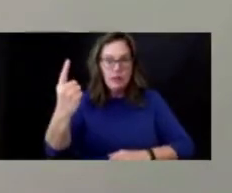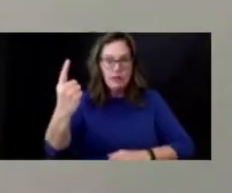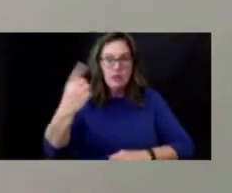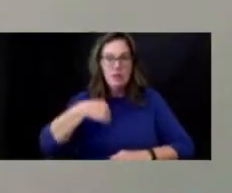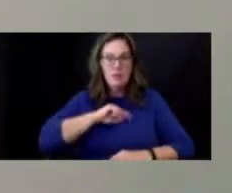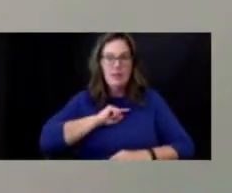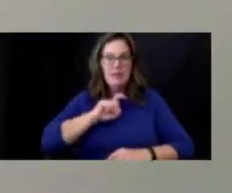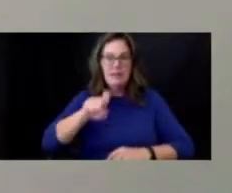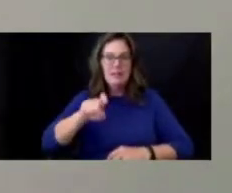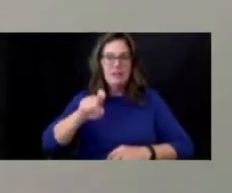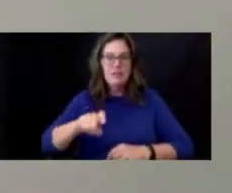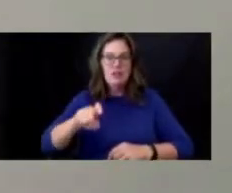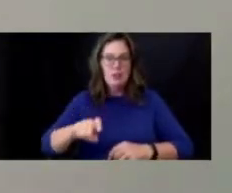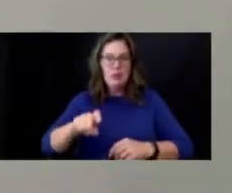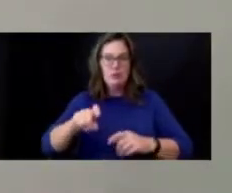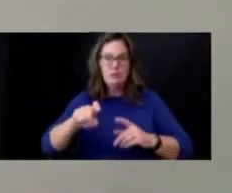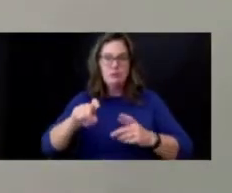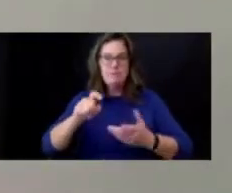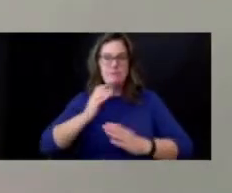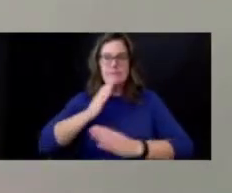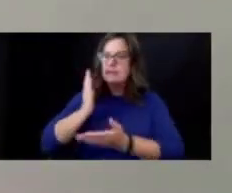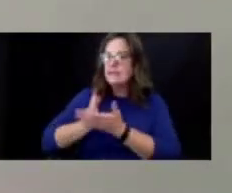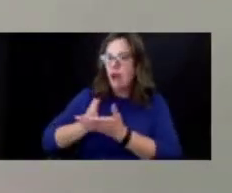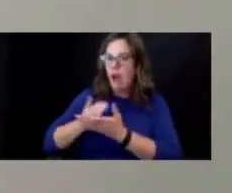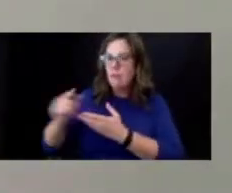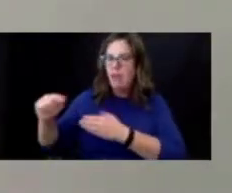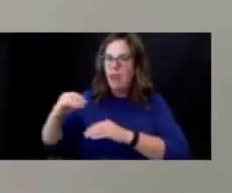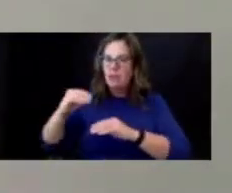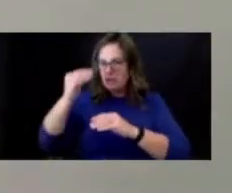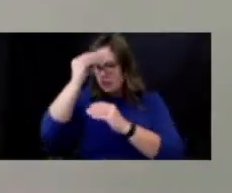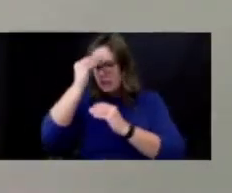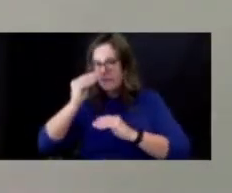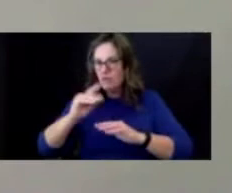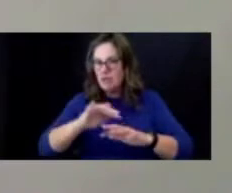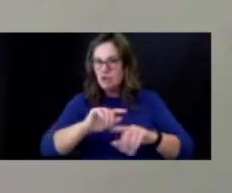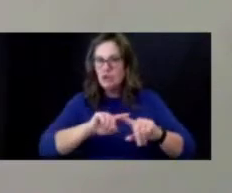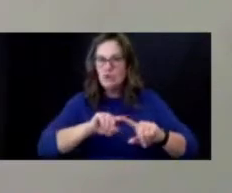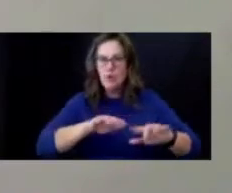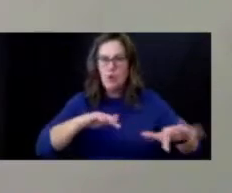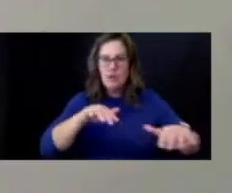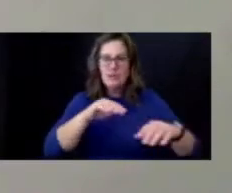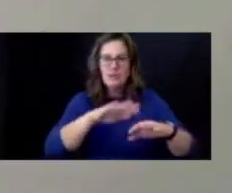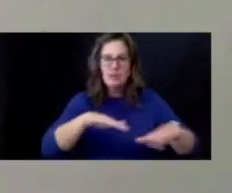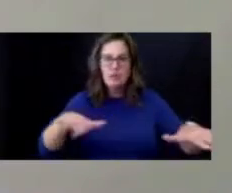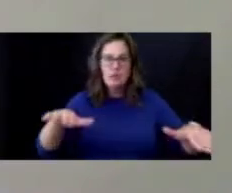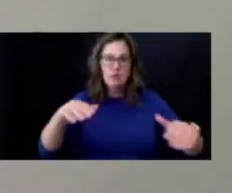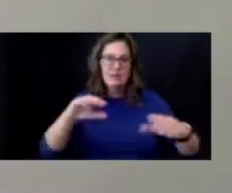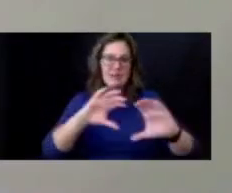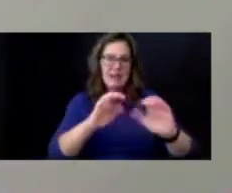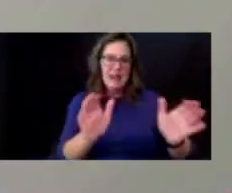back into our children's classrooms we were going to help you know push those conversations forward